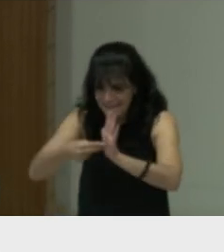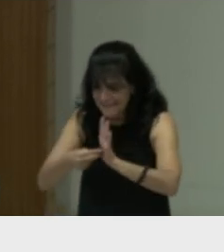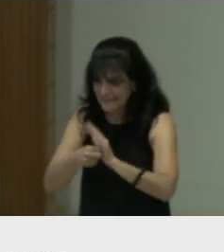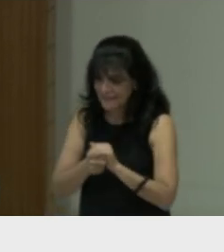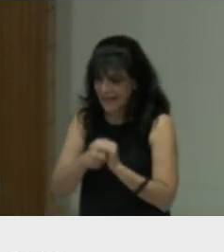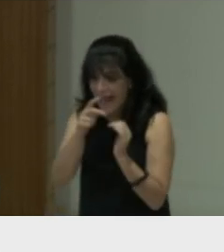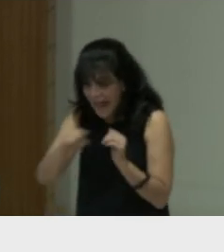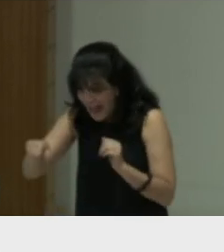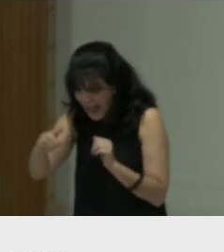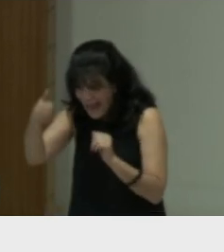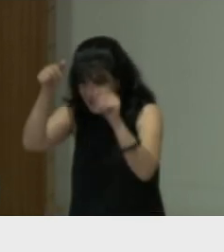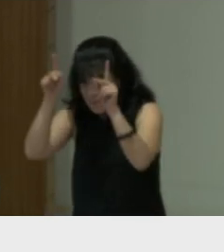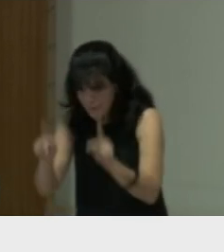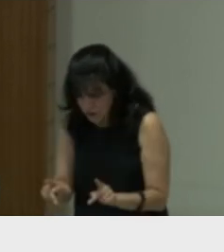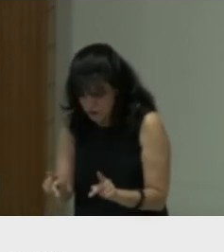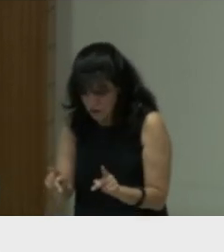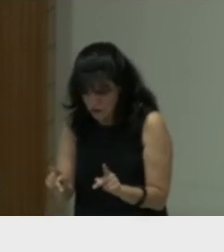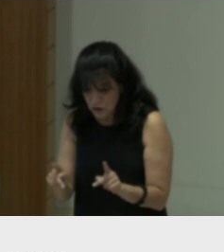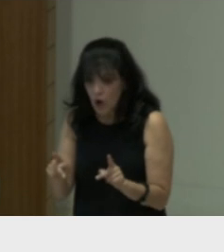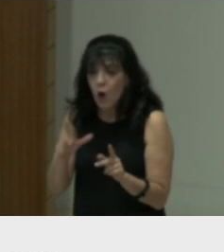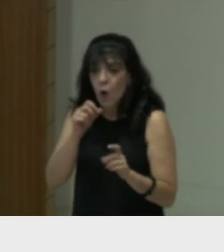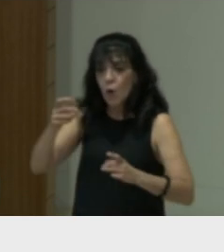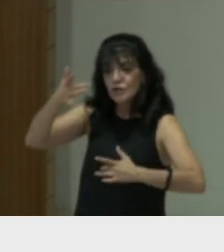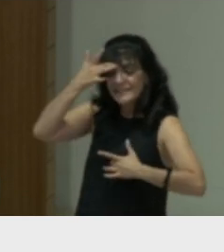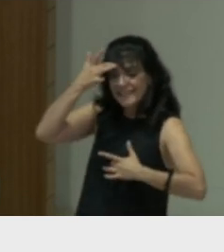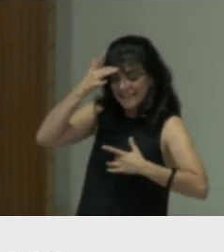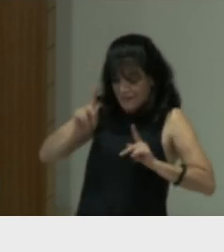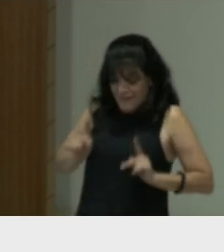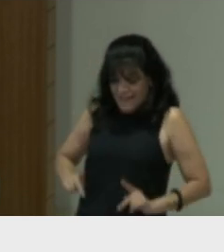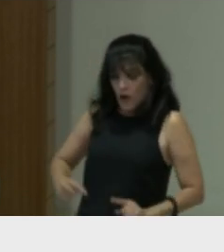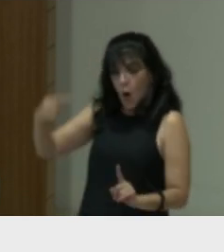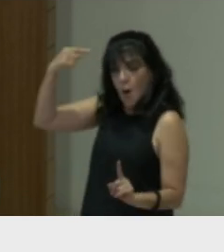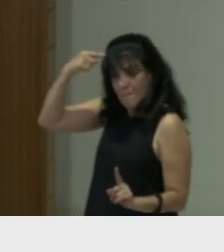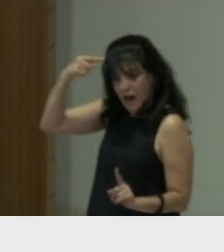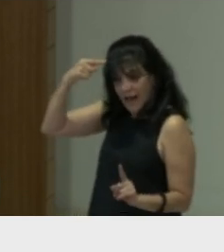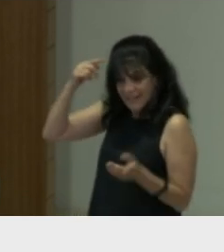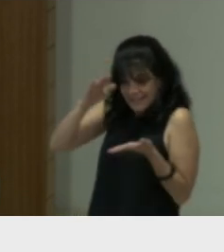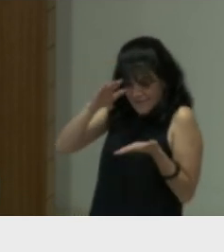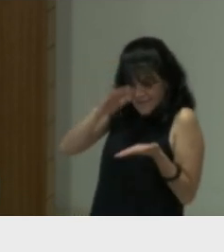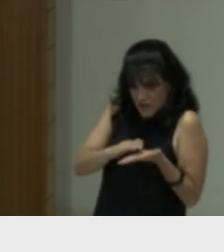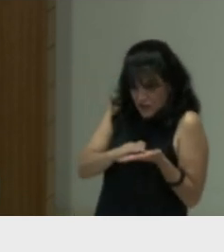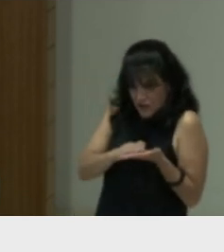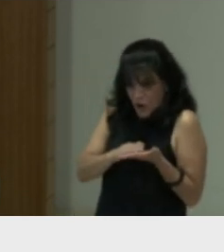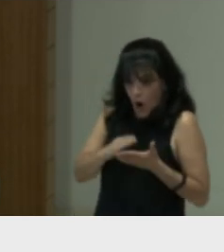any person in a state of infirmity, physical or mental deficiency or deprivation of personal liberty,